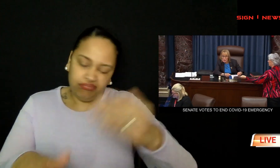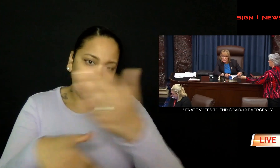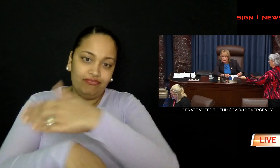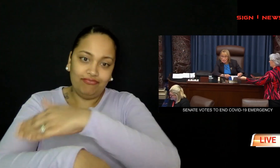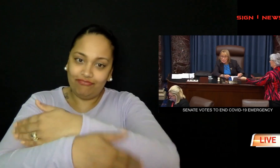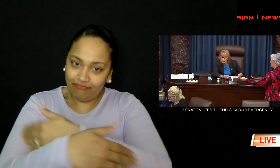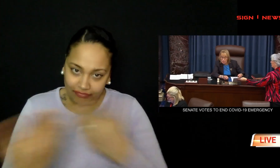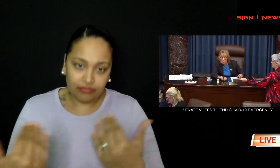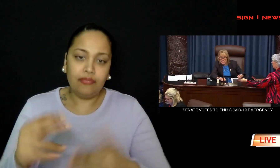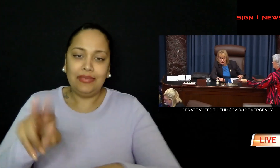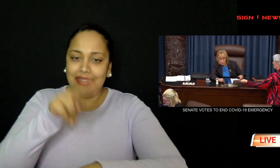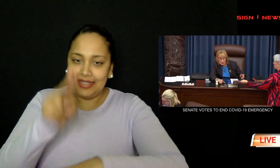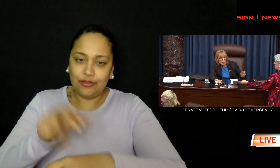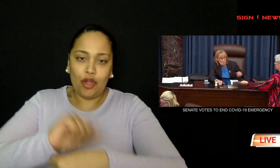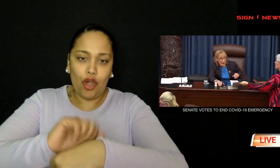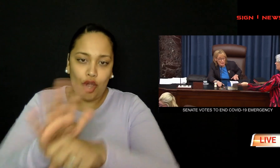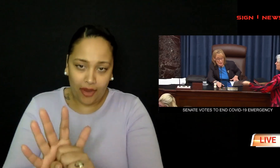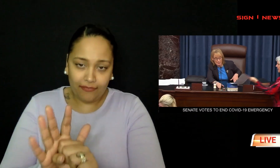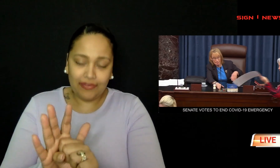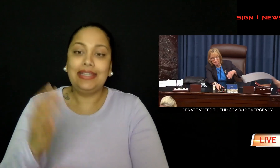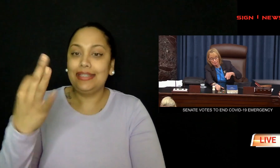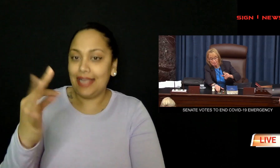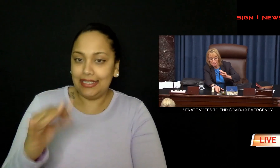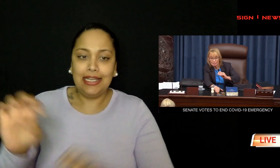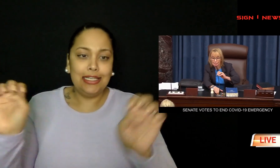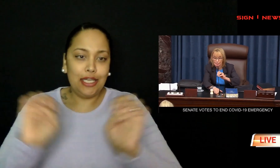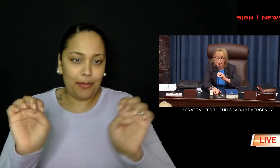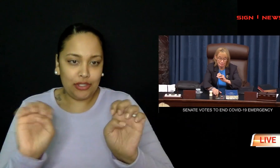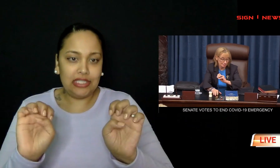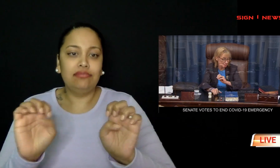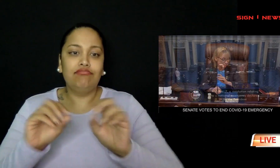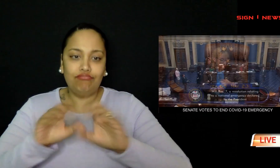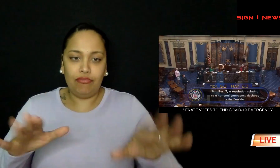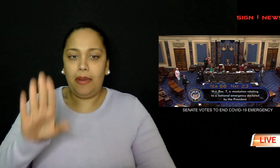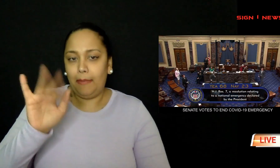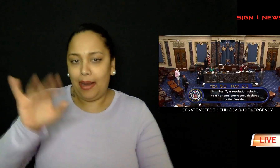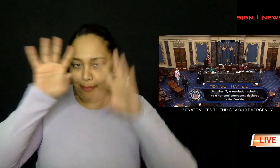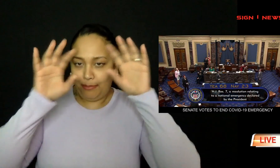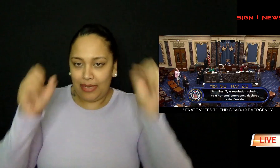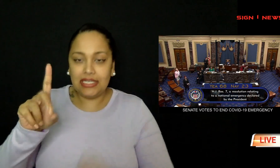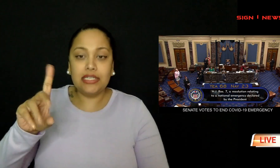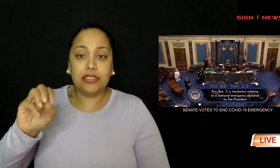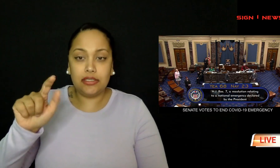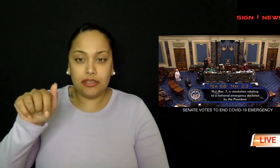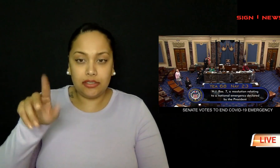the U.S. Senate has passed a bill that would end the national Covid 19 emergency declared